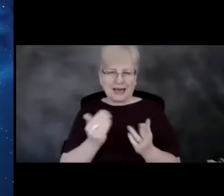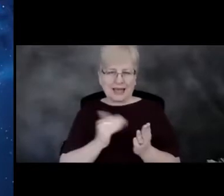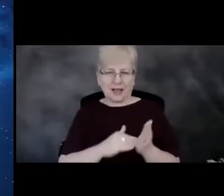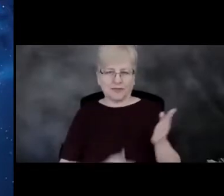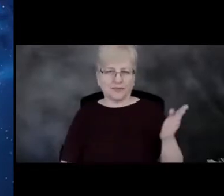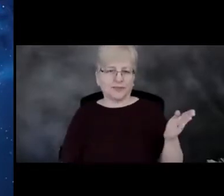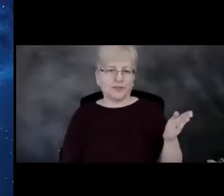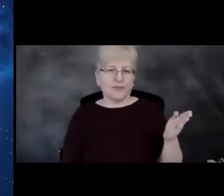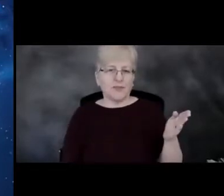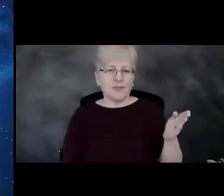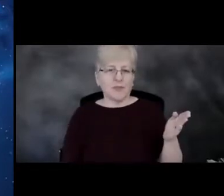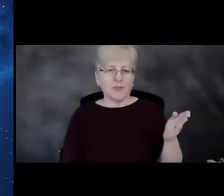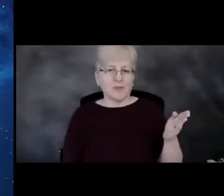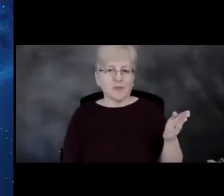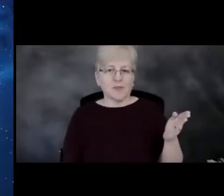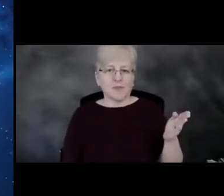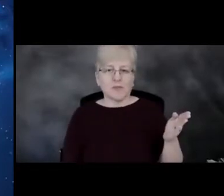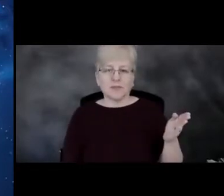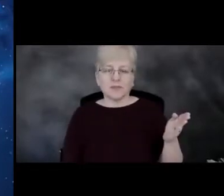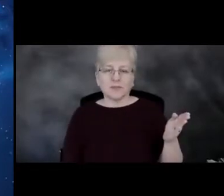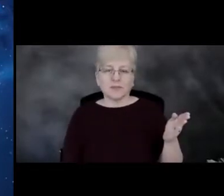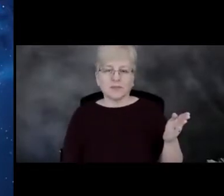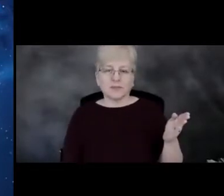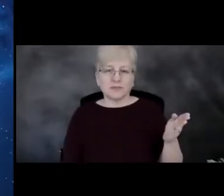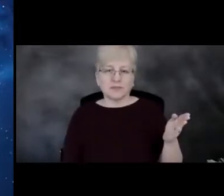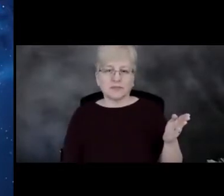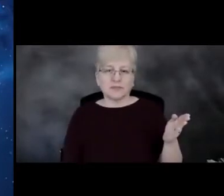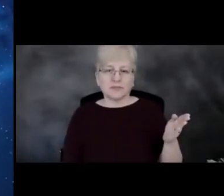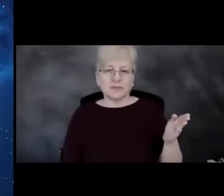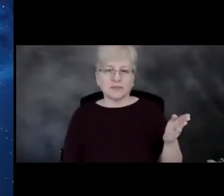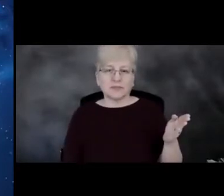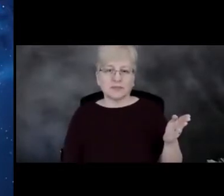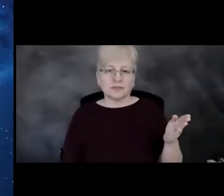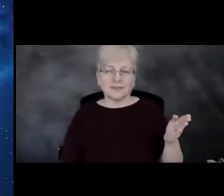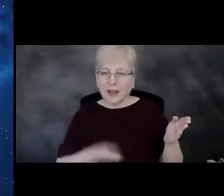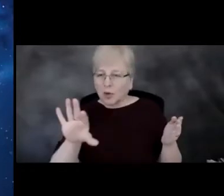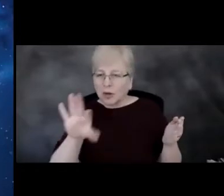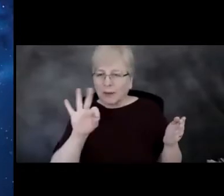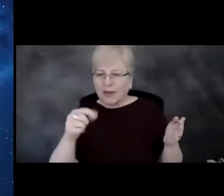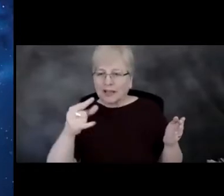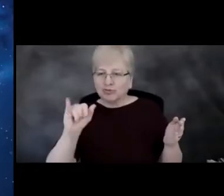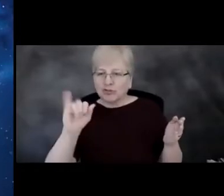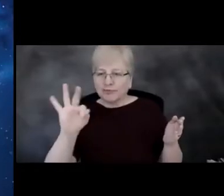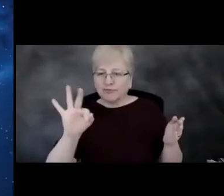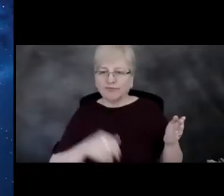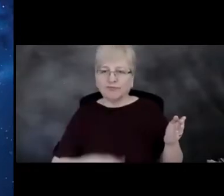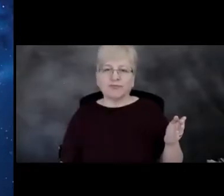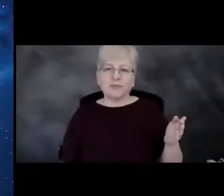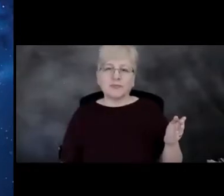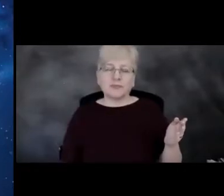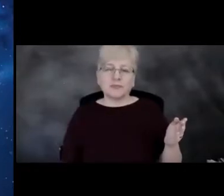In this case I will add a GIF. 16:51:06 and I will just do one that is kind